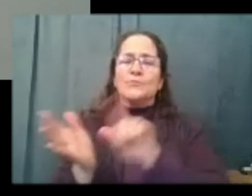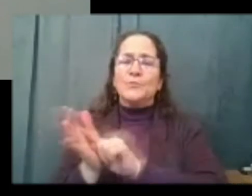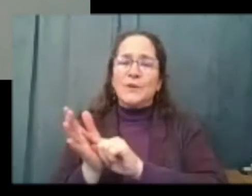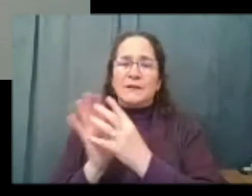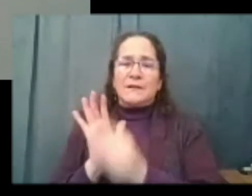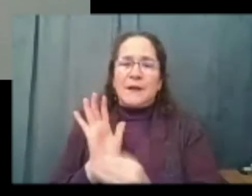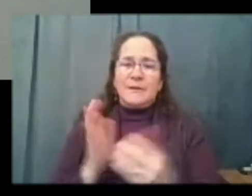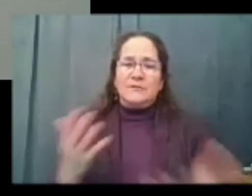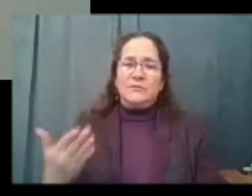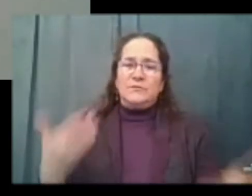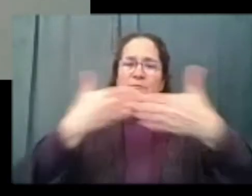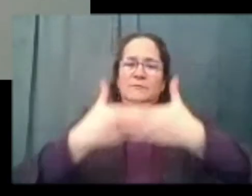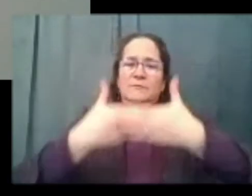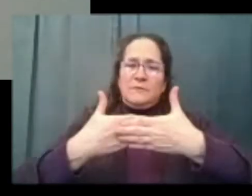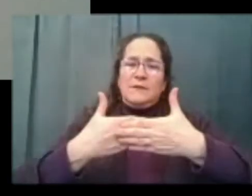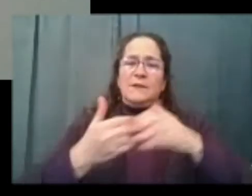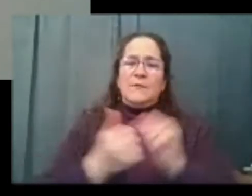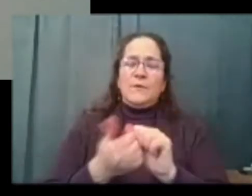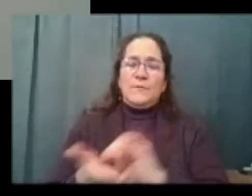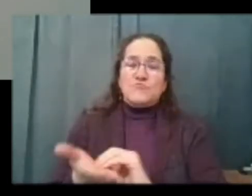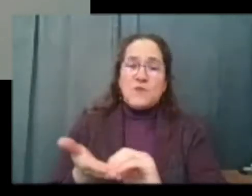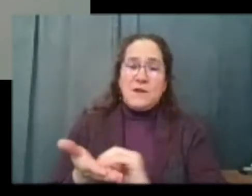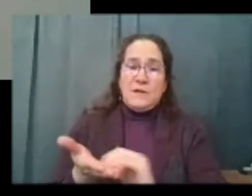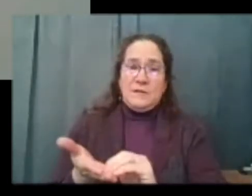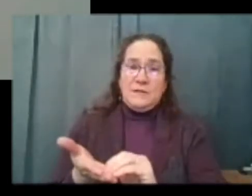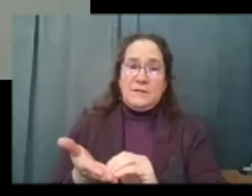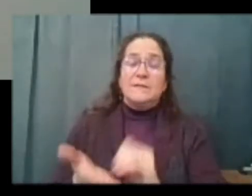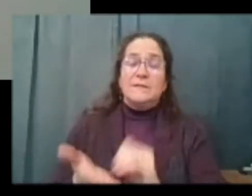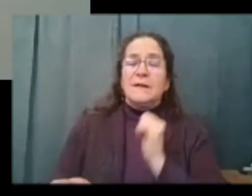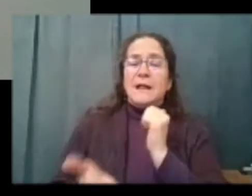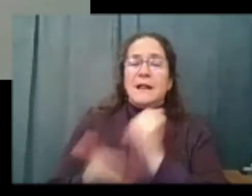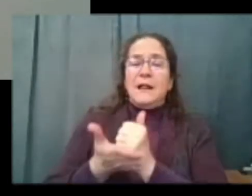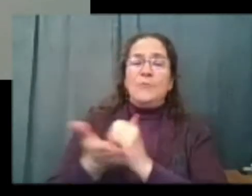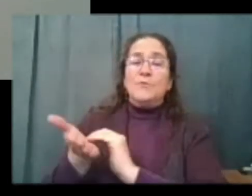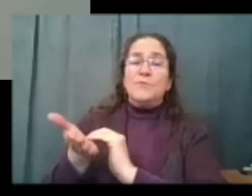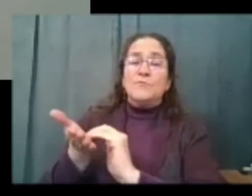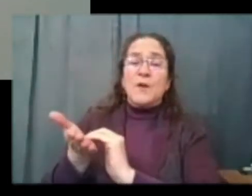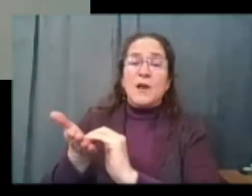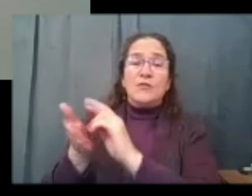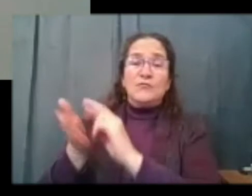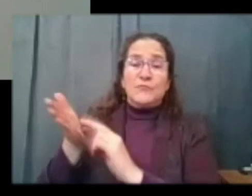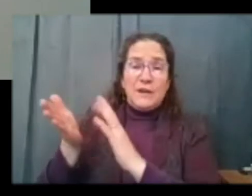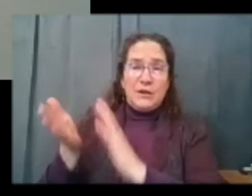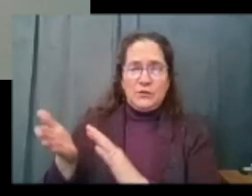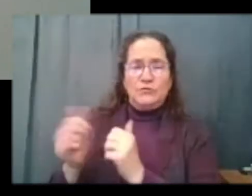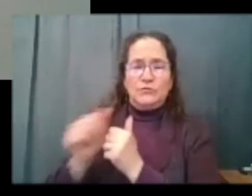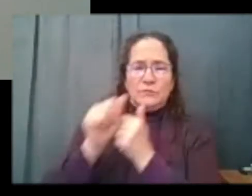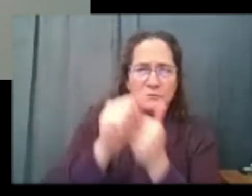would help any Braille reader to follow along, and there's several ways to accomplish that.